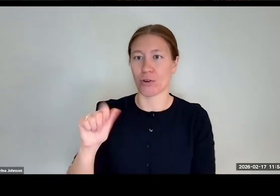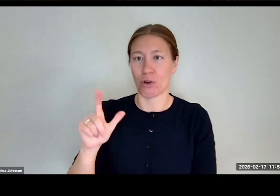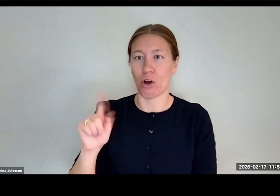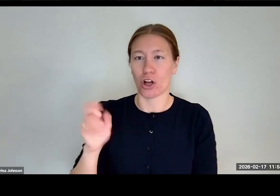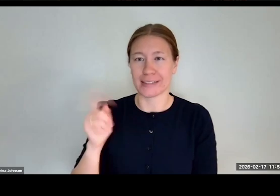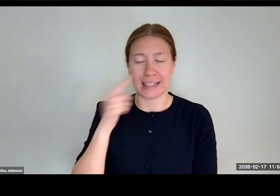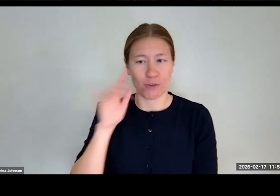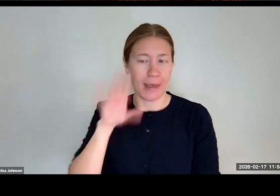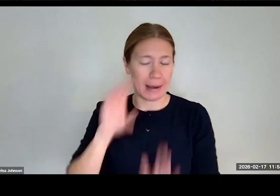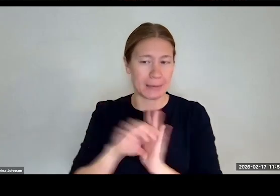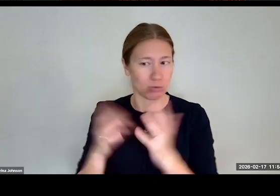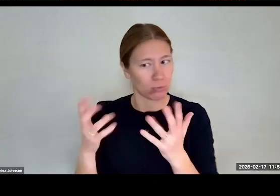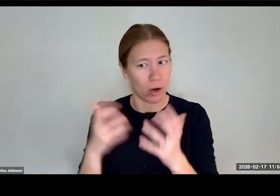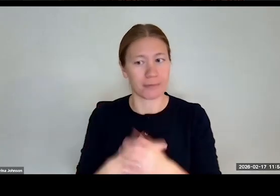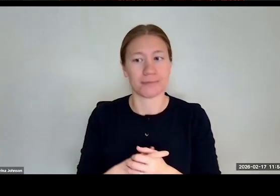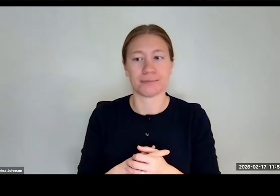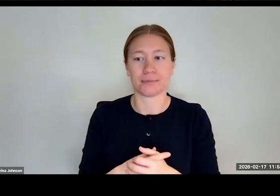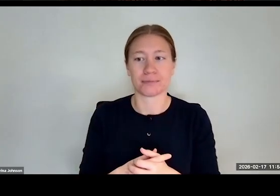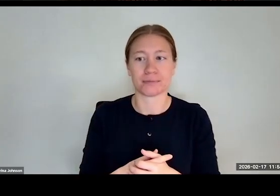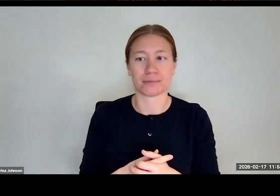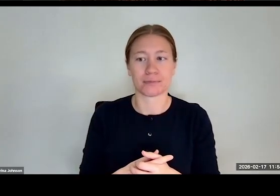and usually I'm gonna reopen my window.